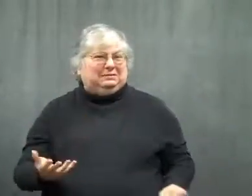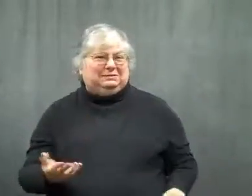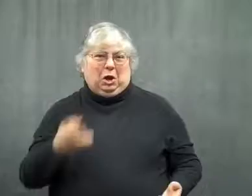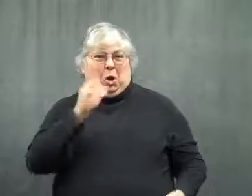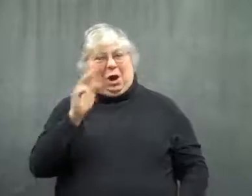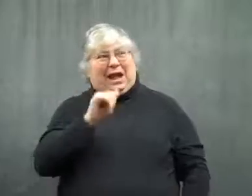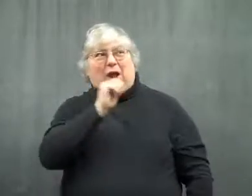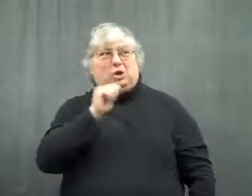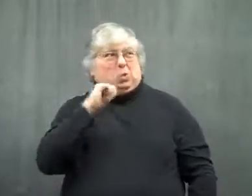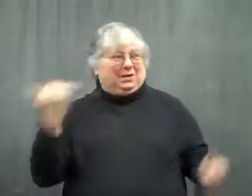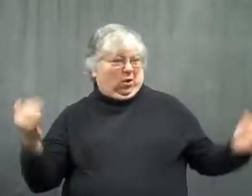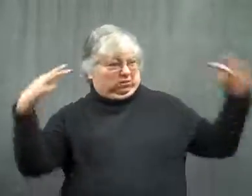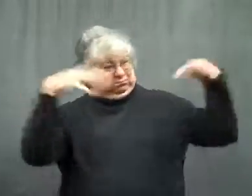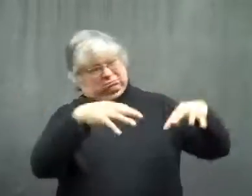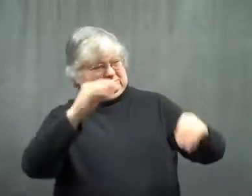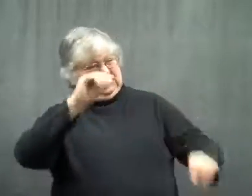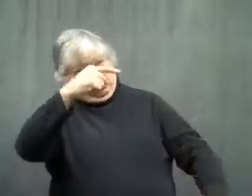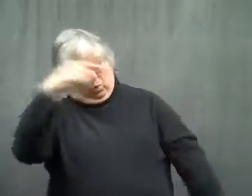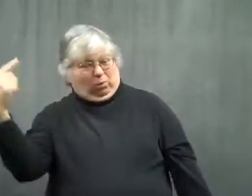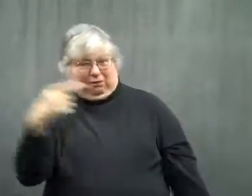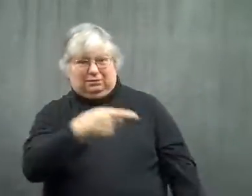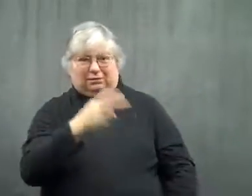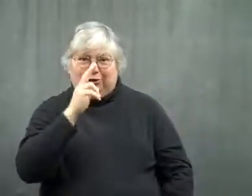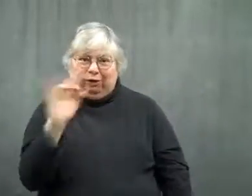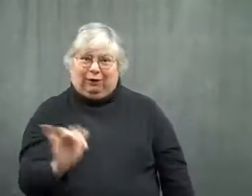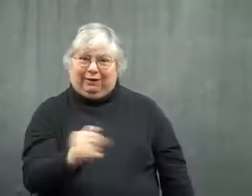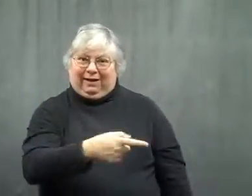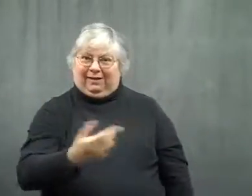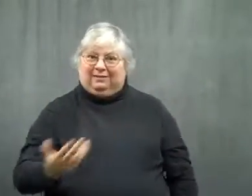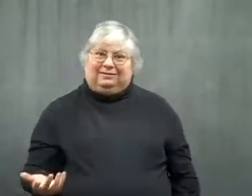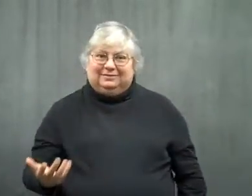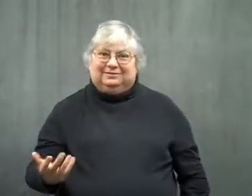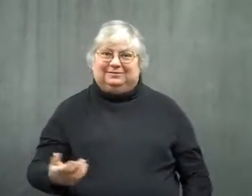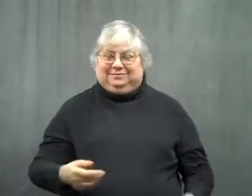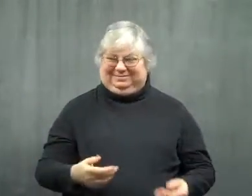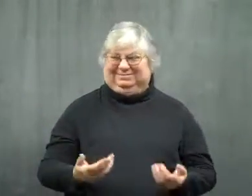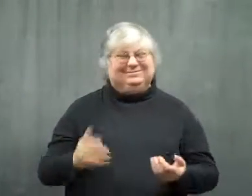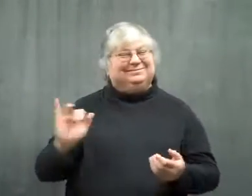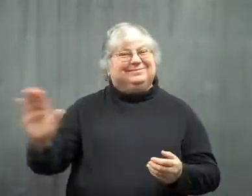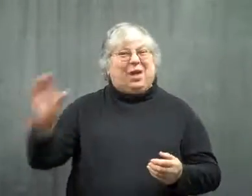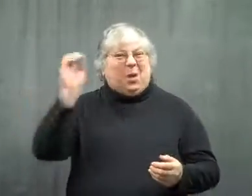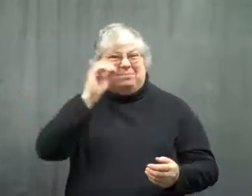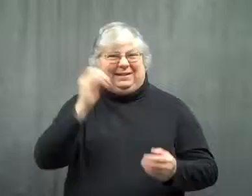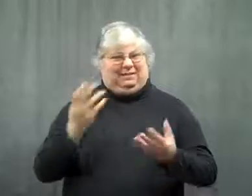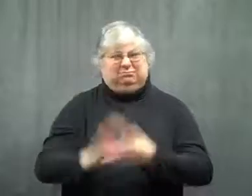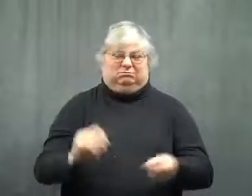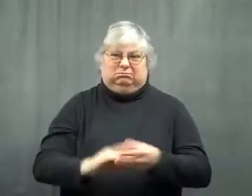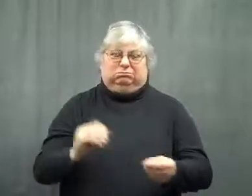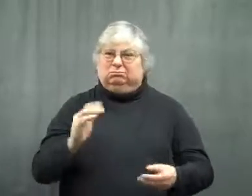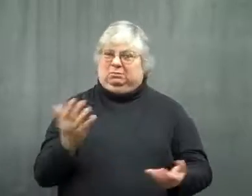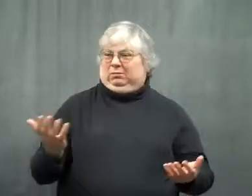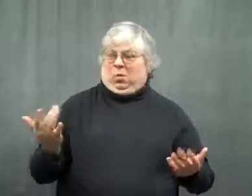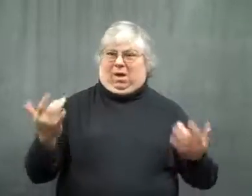It appears Arizona is the capital for that right now." He was speaking his opinion on why this happened.